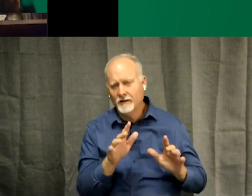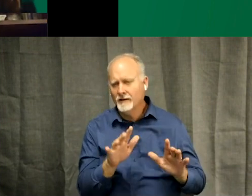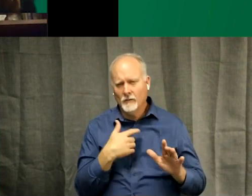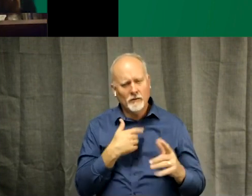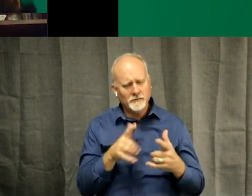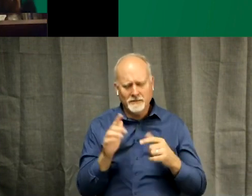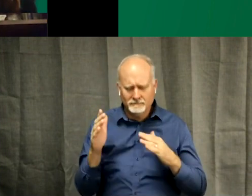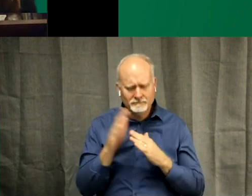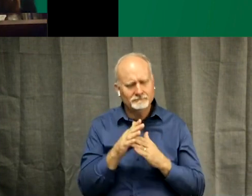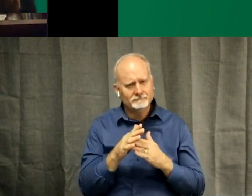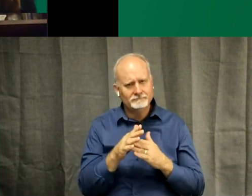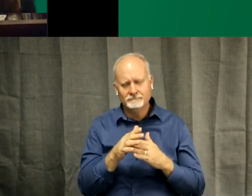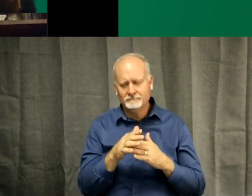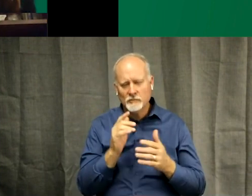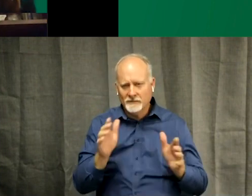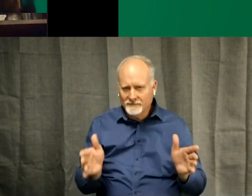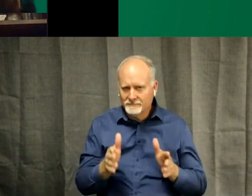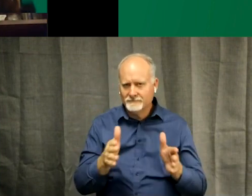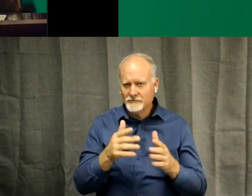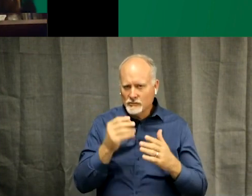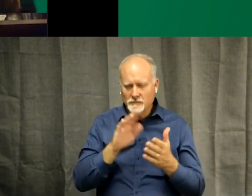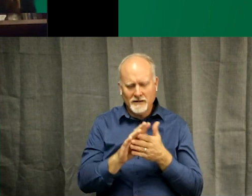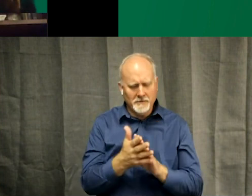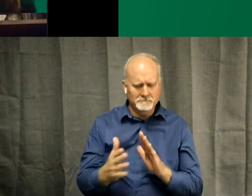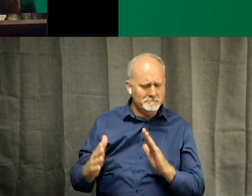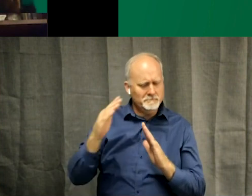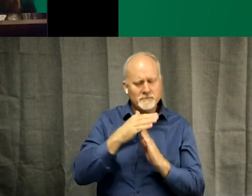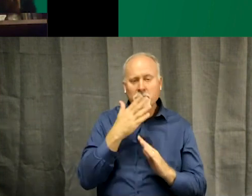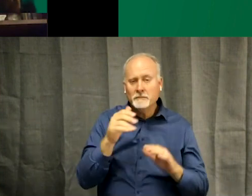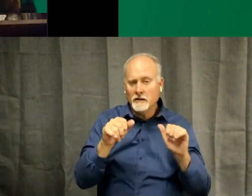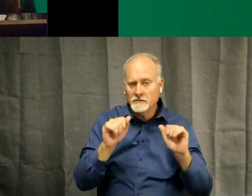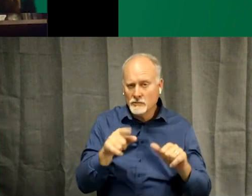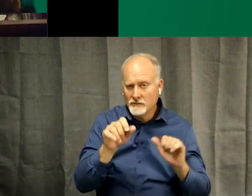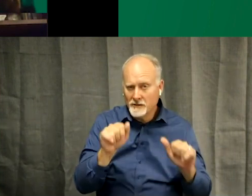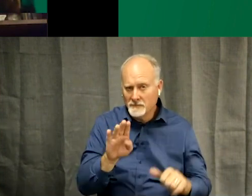and to develop students into the best version of themselves throughout the semester from classroom